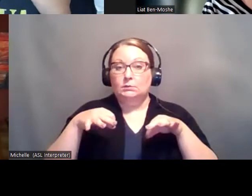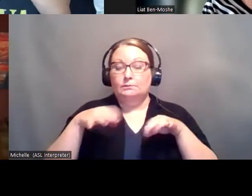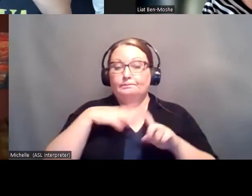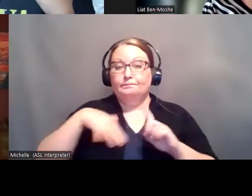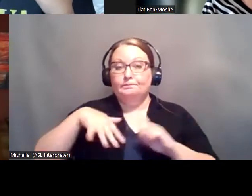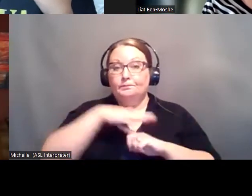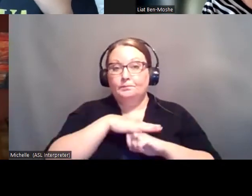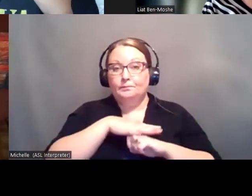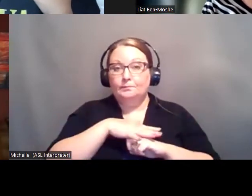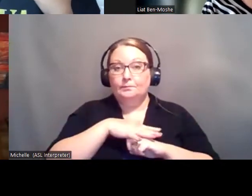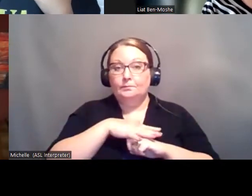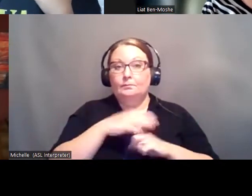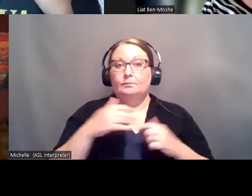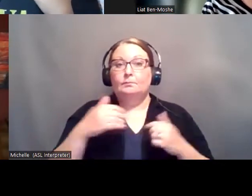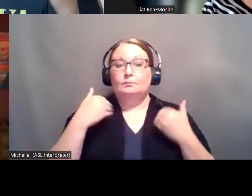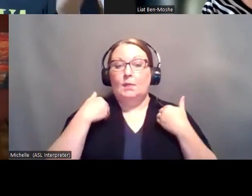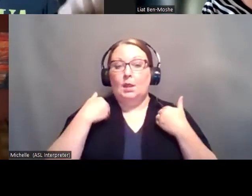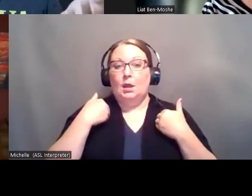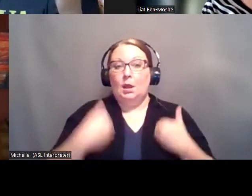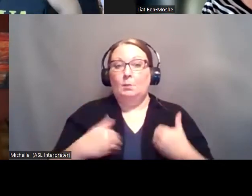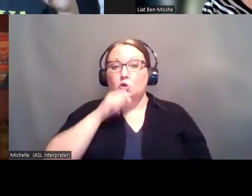I am 22 years old,